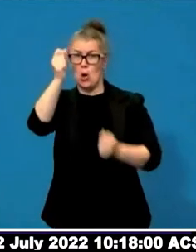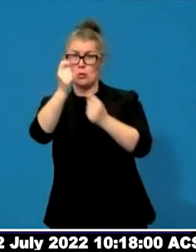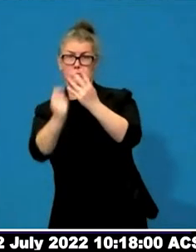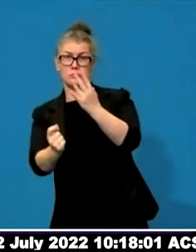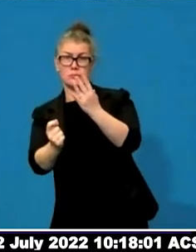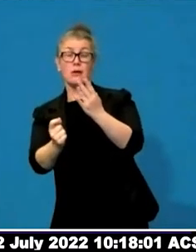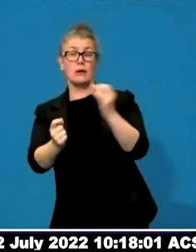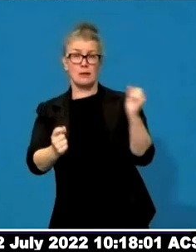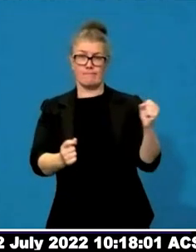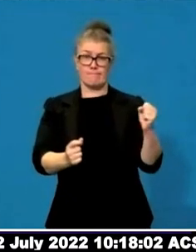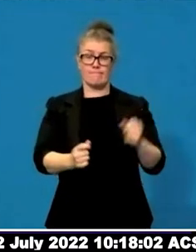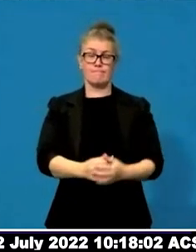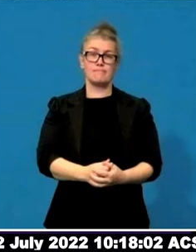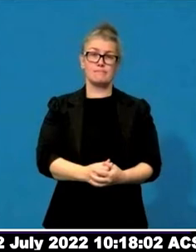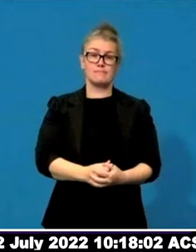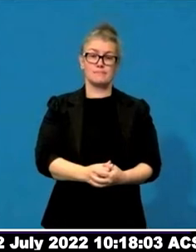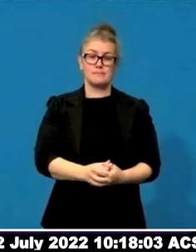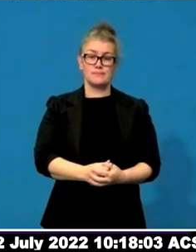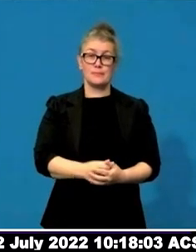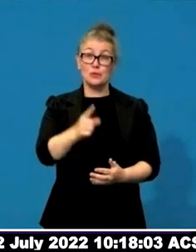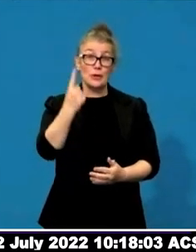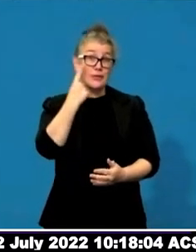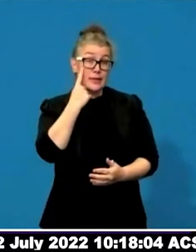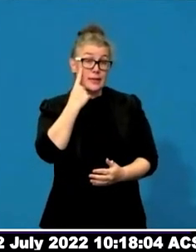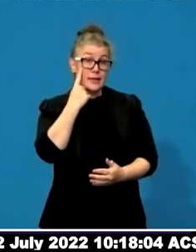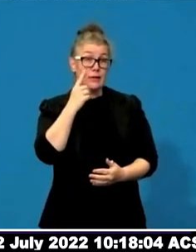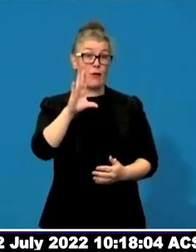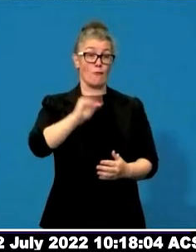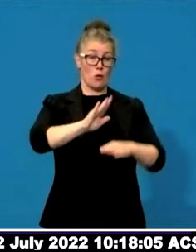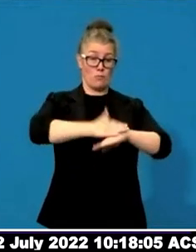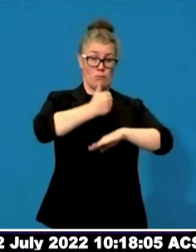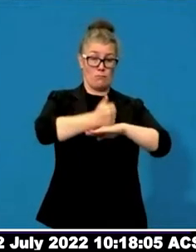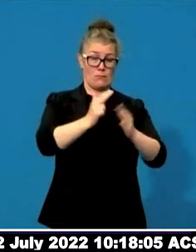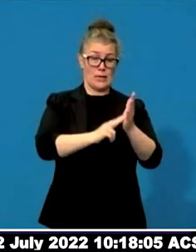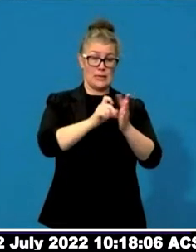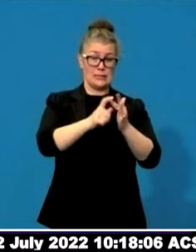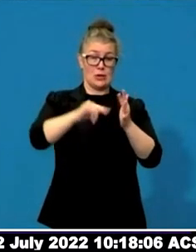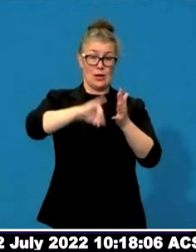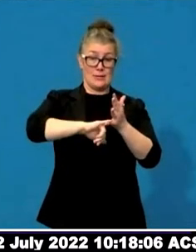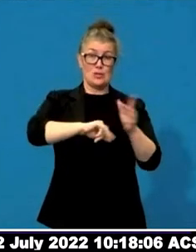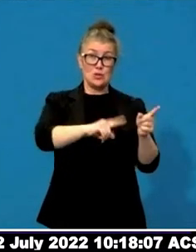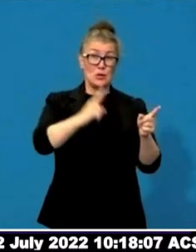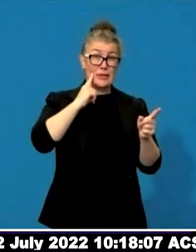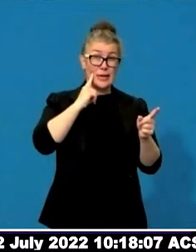Do you think that since the NDIS has started things have gotten worse? Em is nodding.